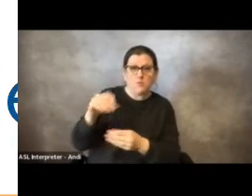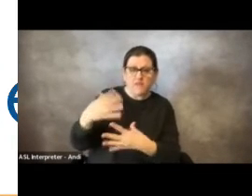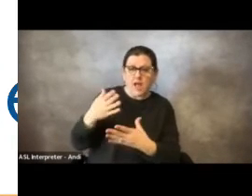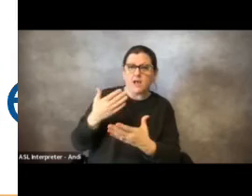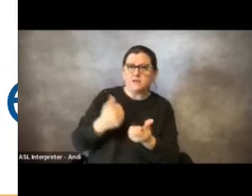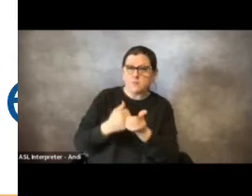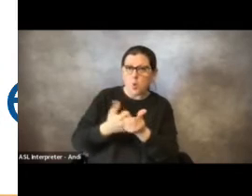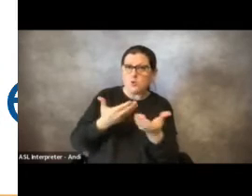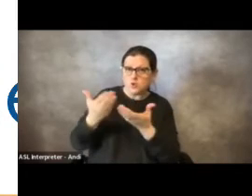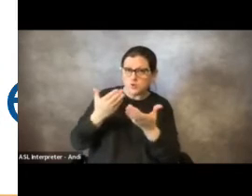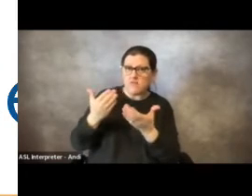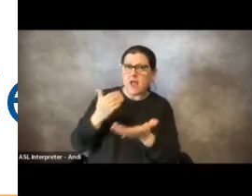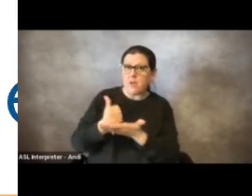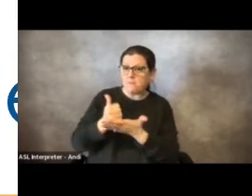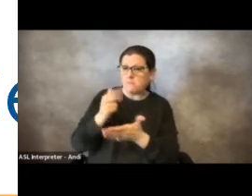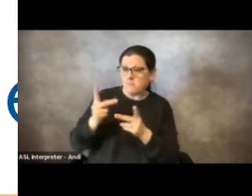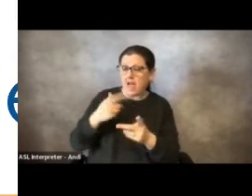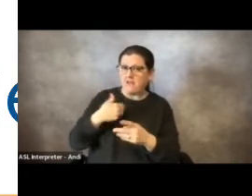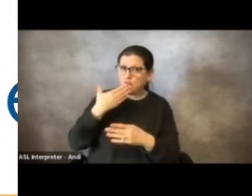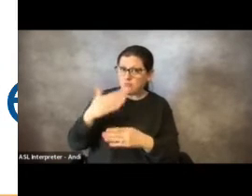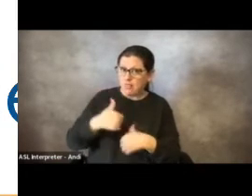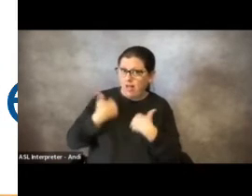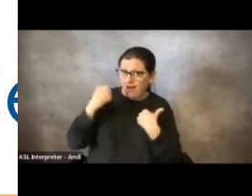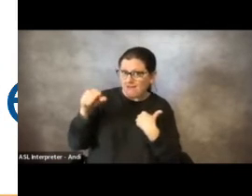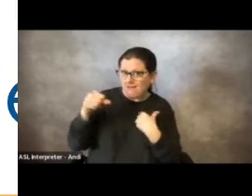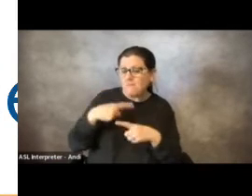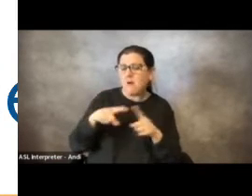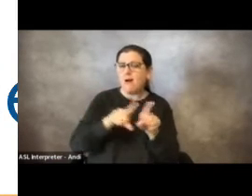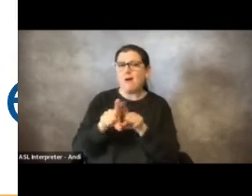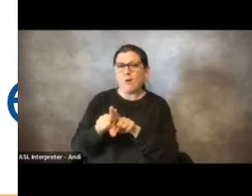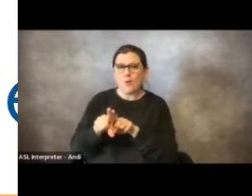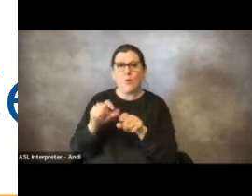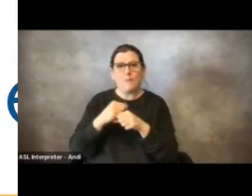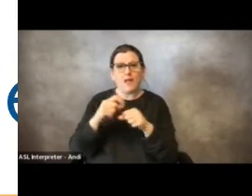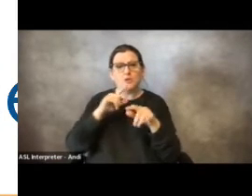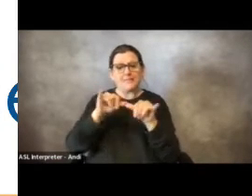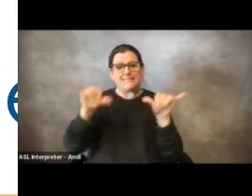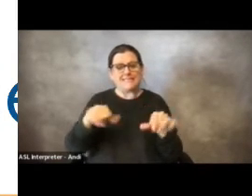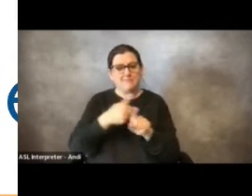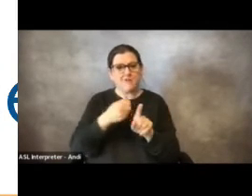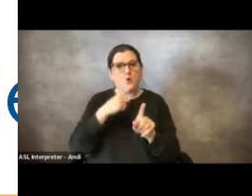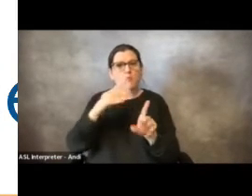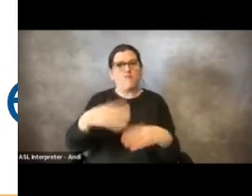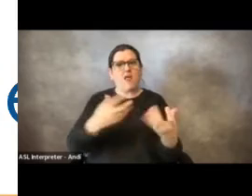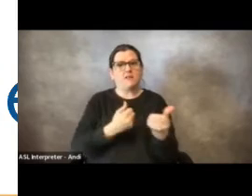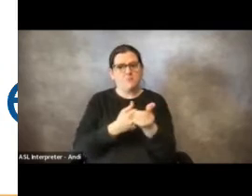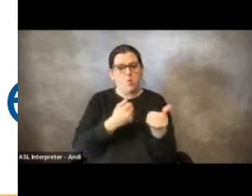individuals have good lives, but also to make sure that the systems are supporting those investments that are necessary.